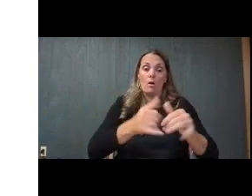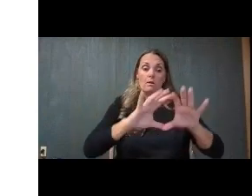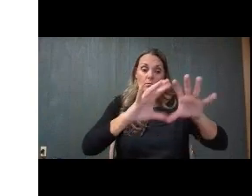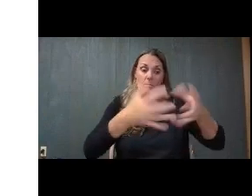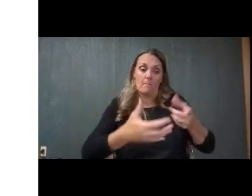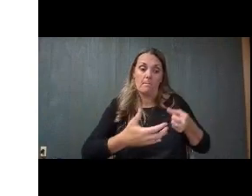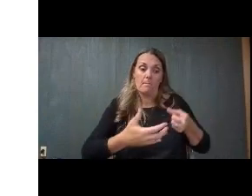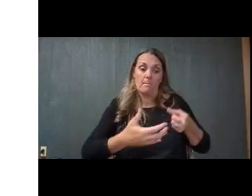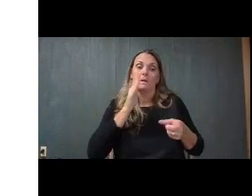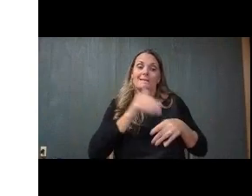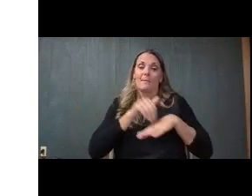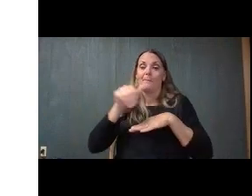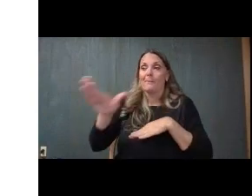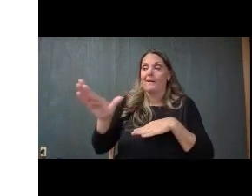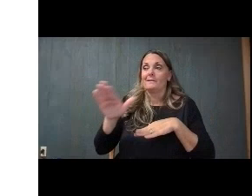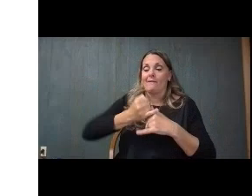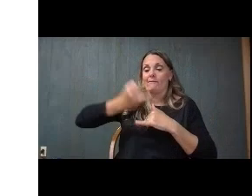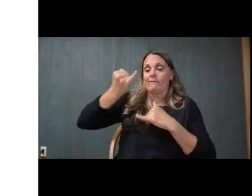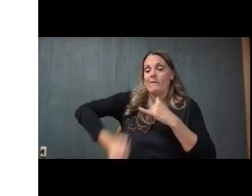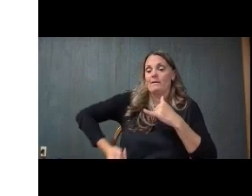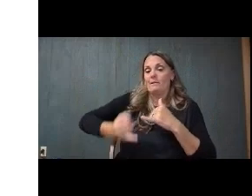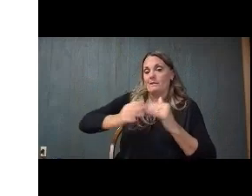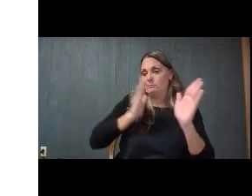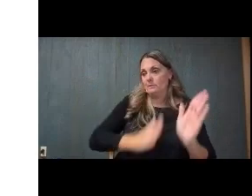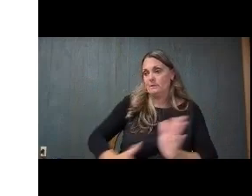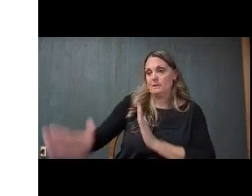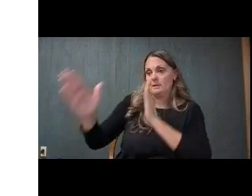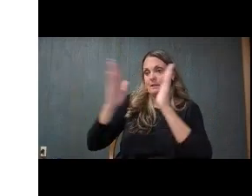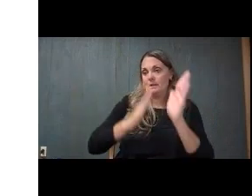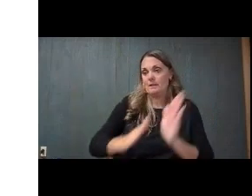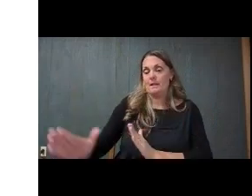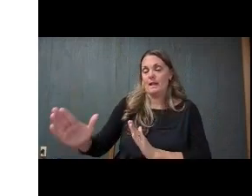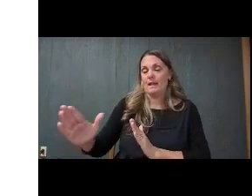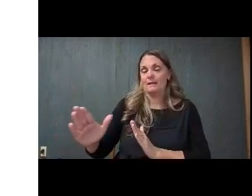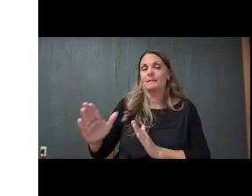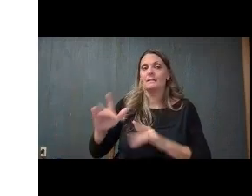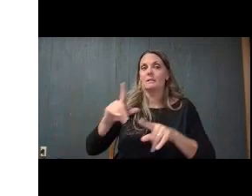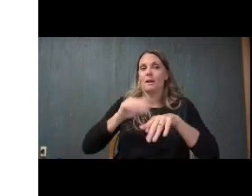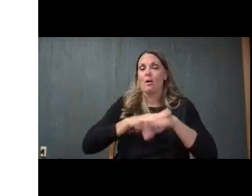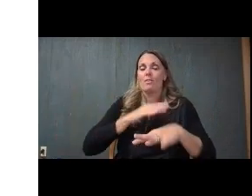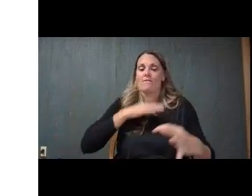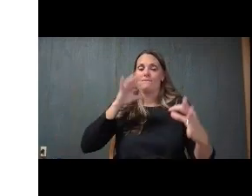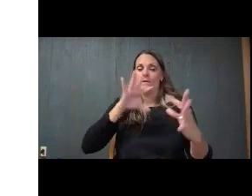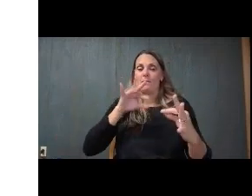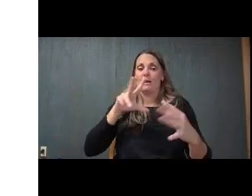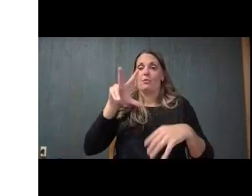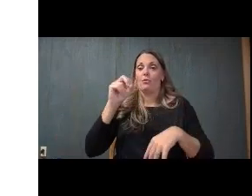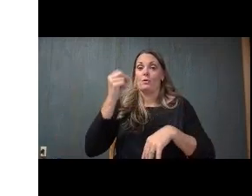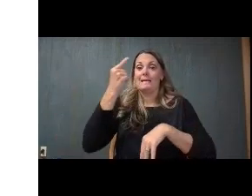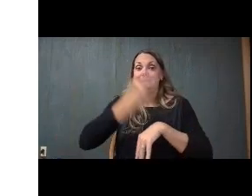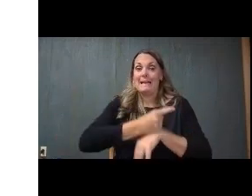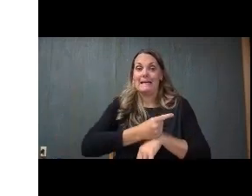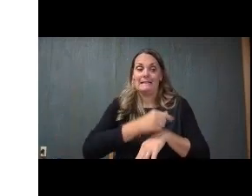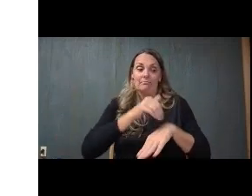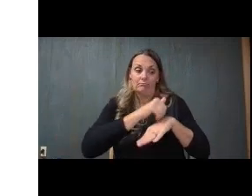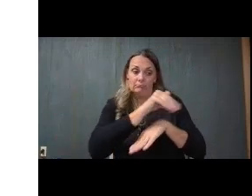to submit a finalized plan based on Berry's feedback, within 30 days of receipt of various feedback.